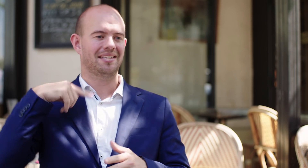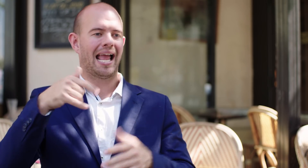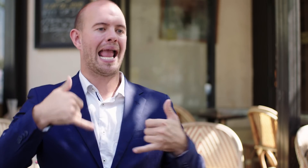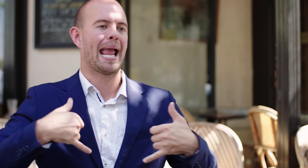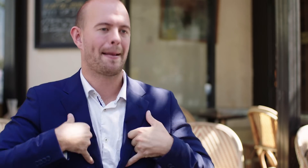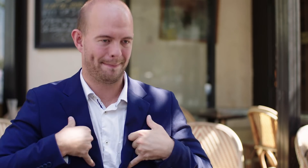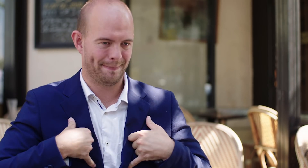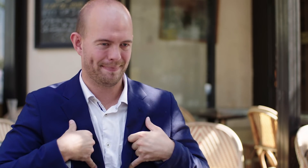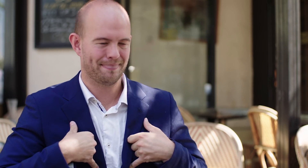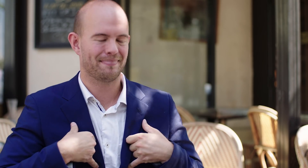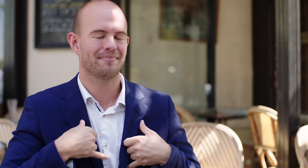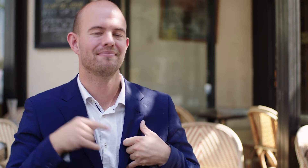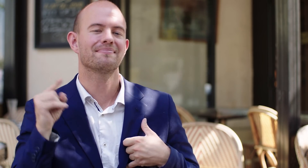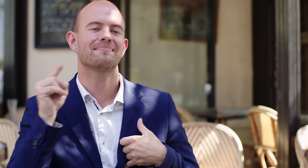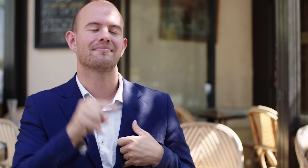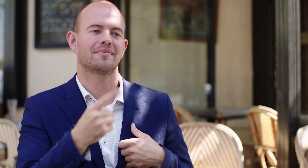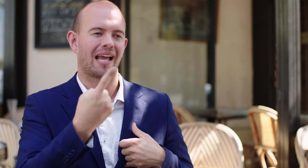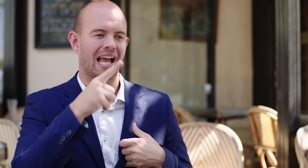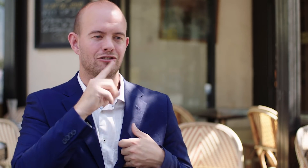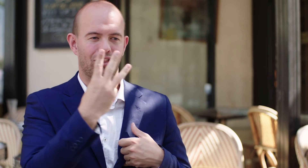so I felt like that for about six years.